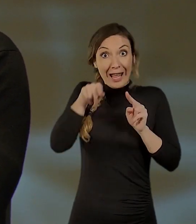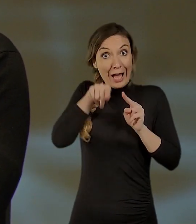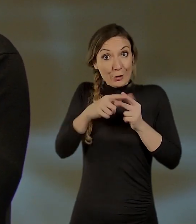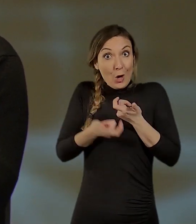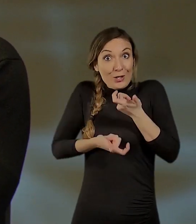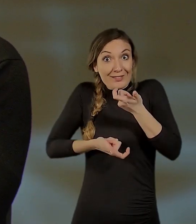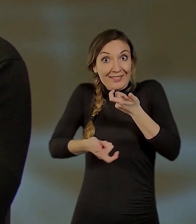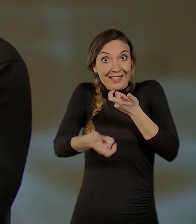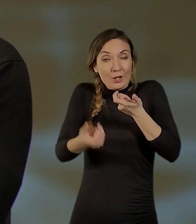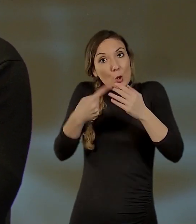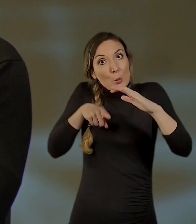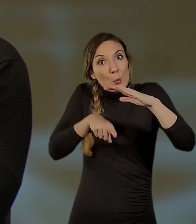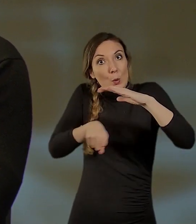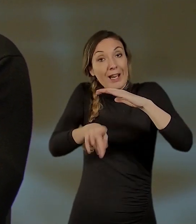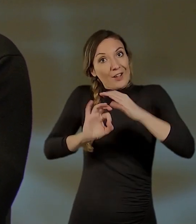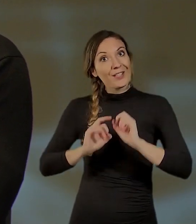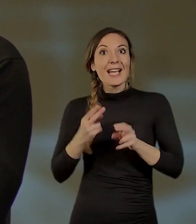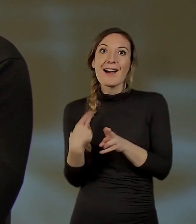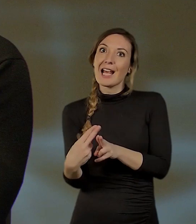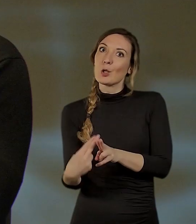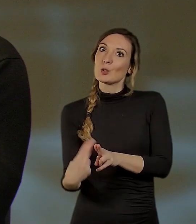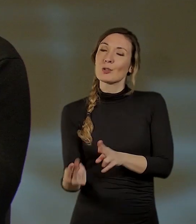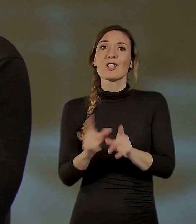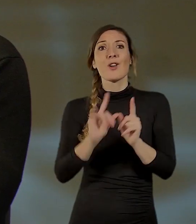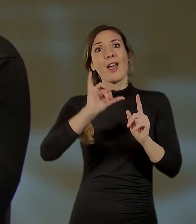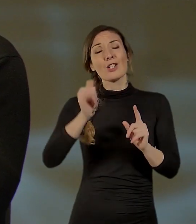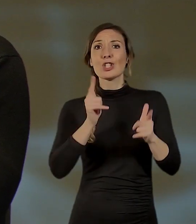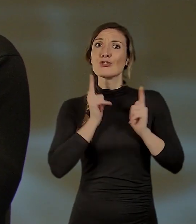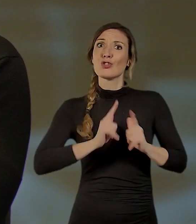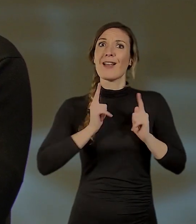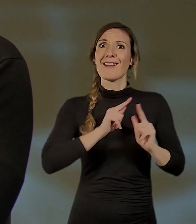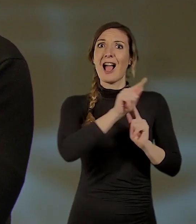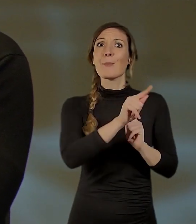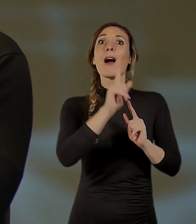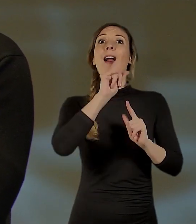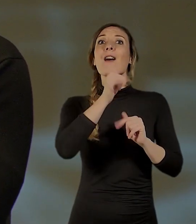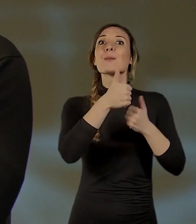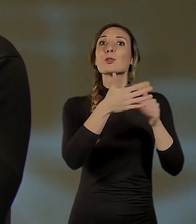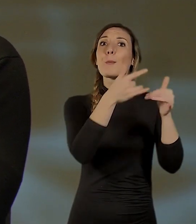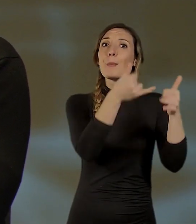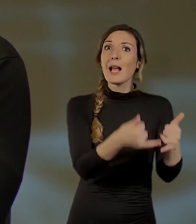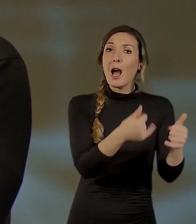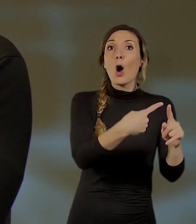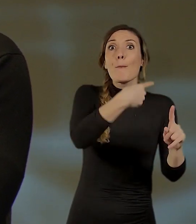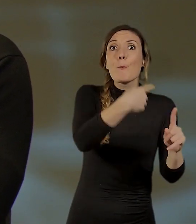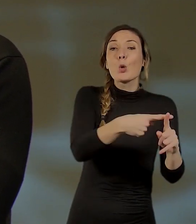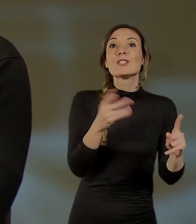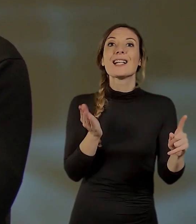We really want to make the waterfront accessible, as was promised at the beginning. And the architects had it and the city had